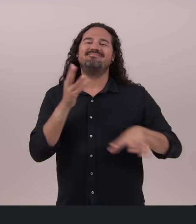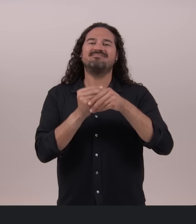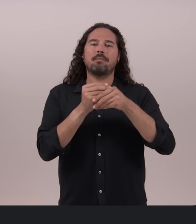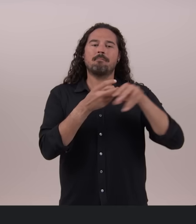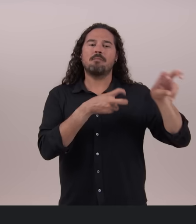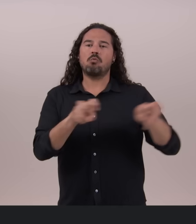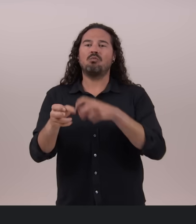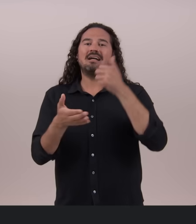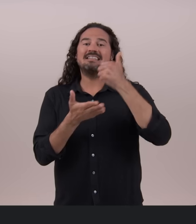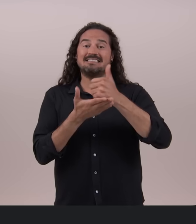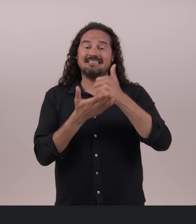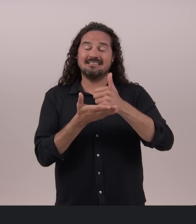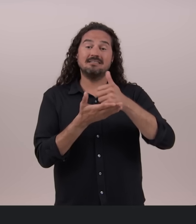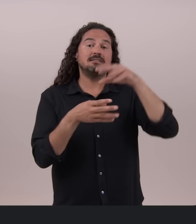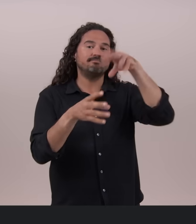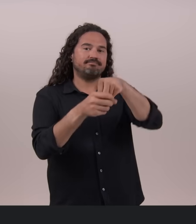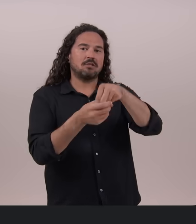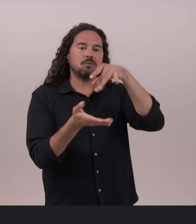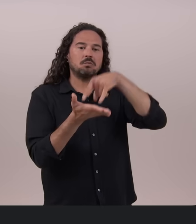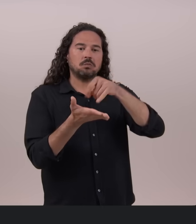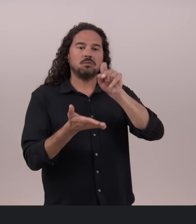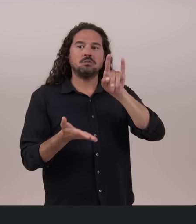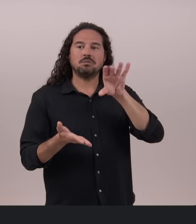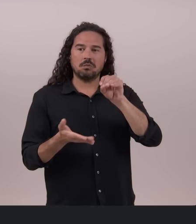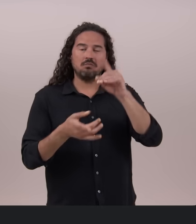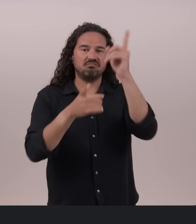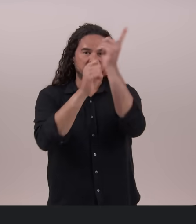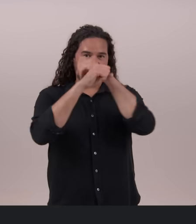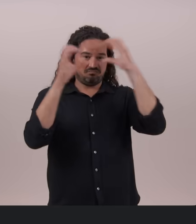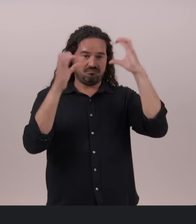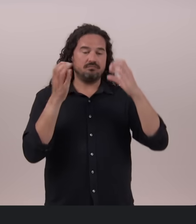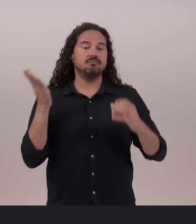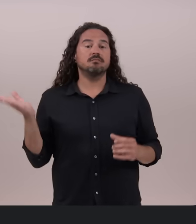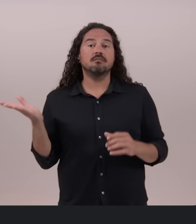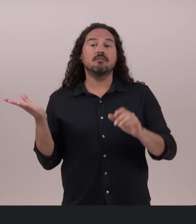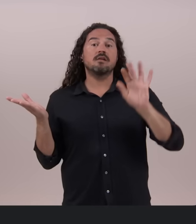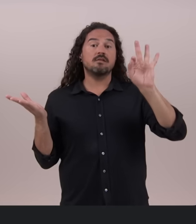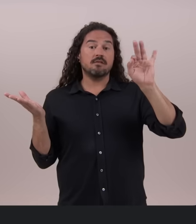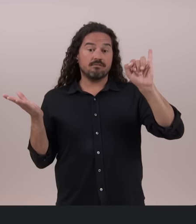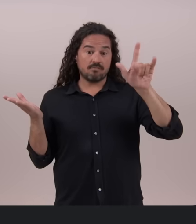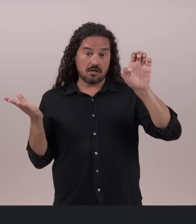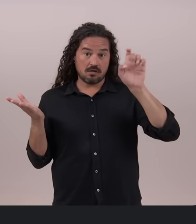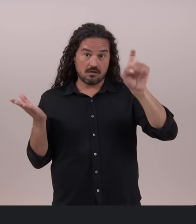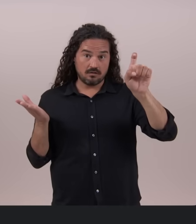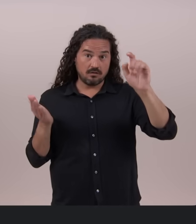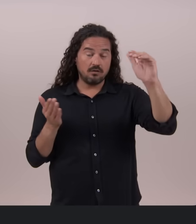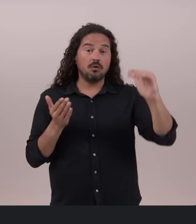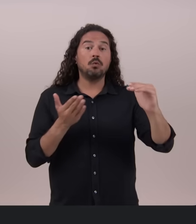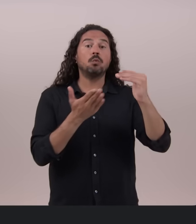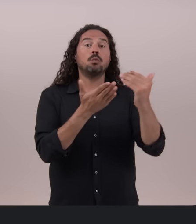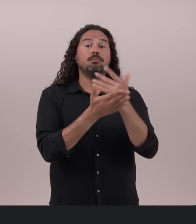here is how we're thinking of doing this. You go up to File, New Project, and select Migrate